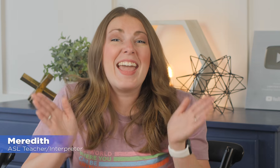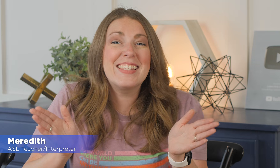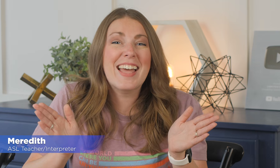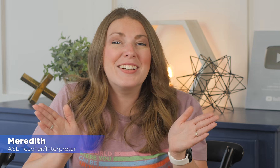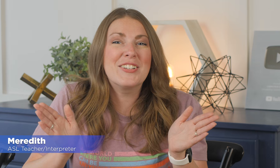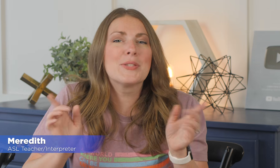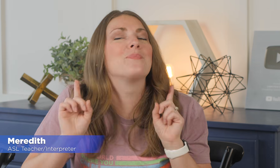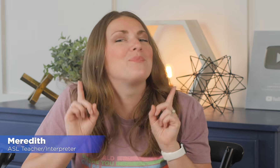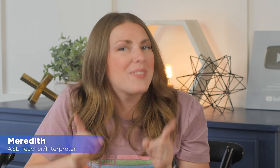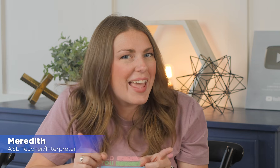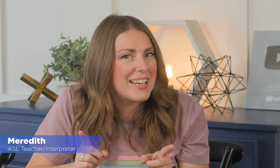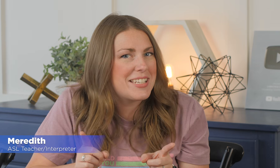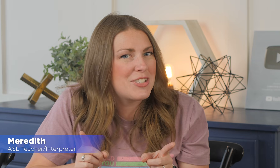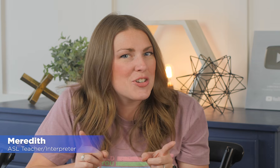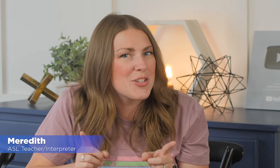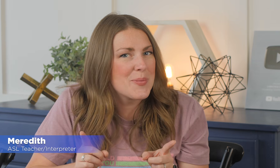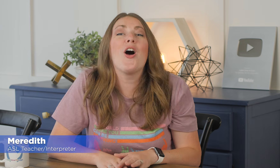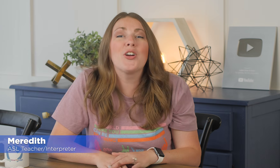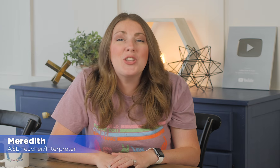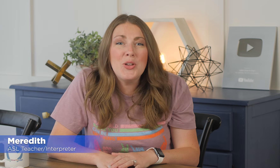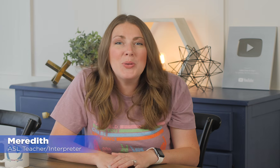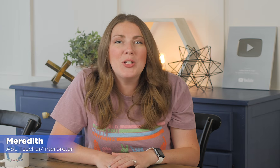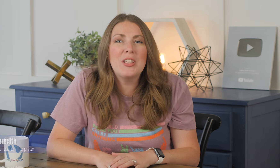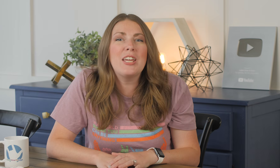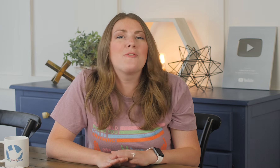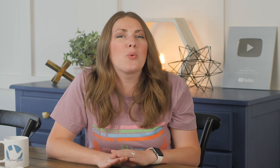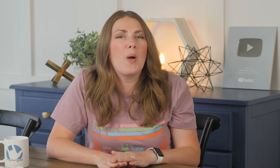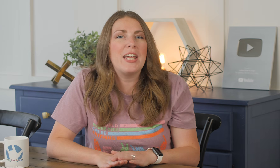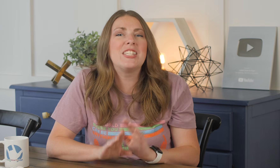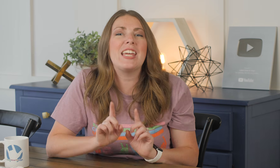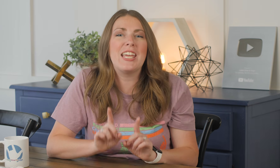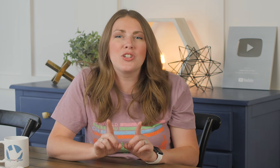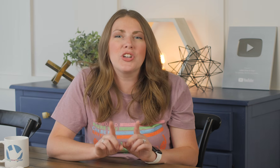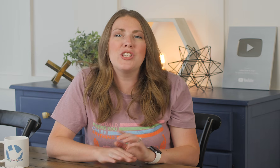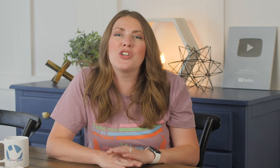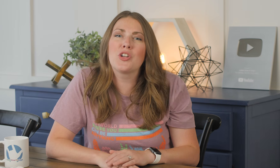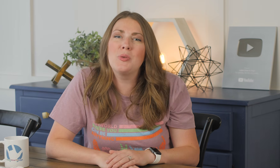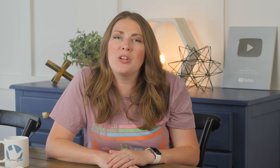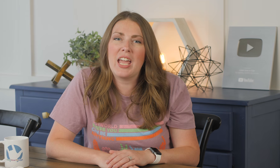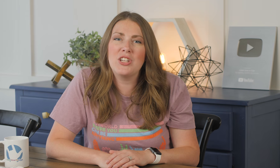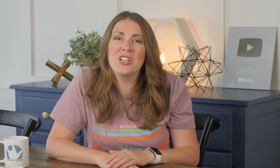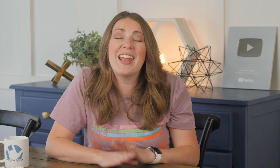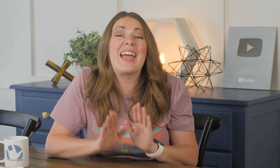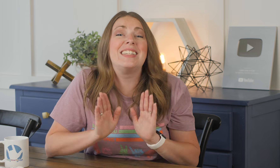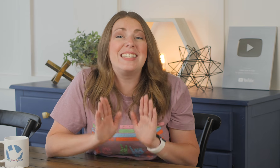Hey signers and teachers, are you looking for ways to increase your communication and